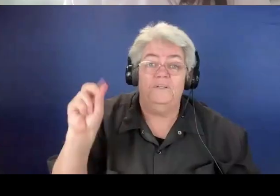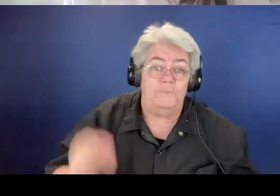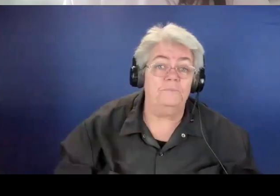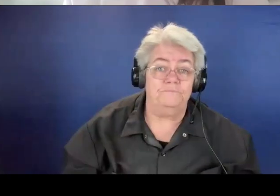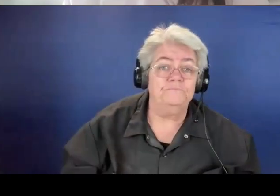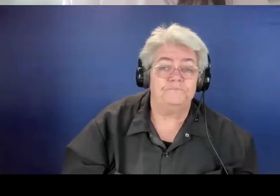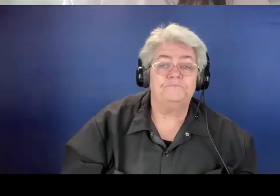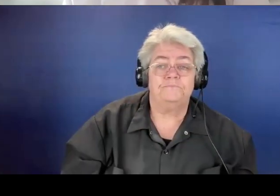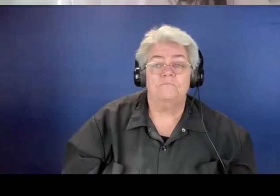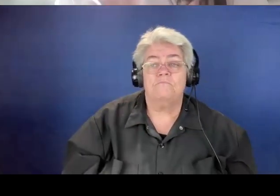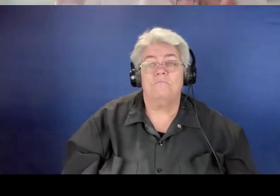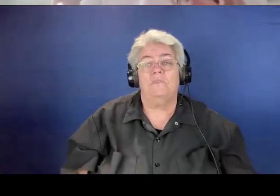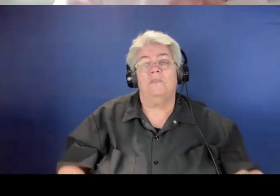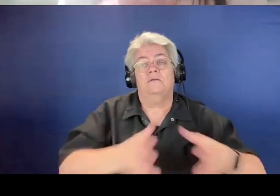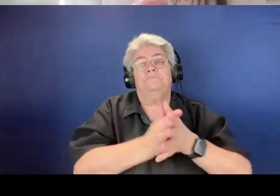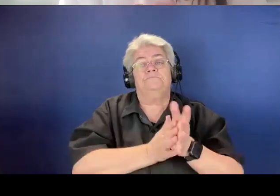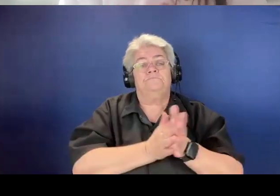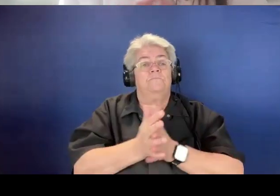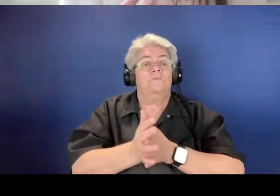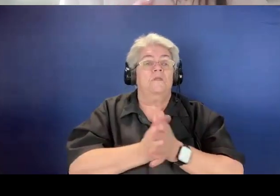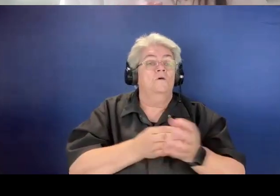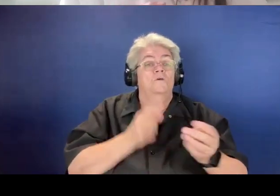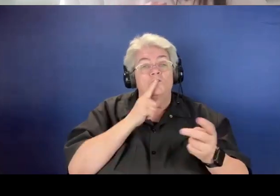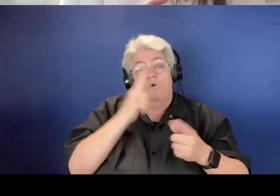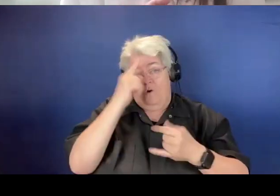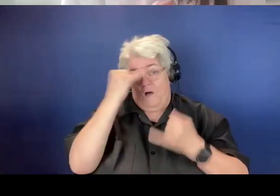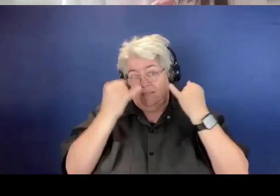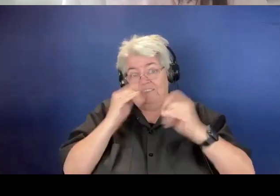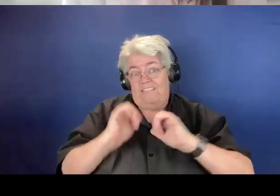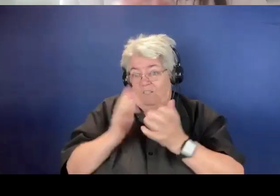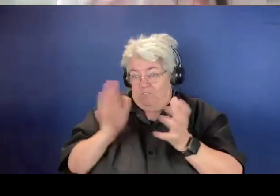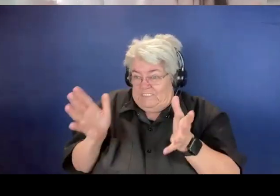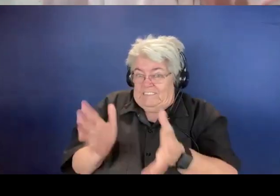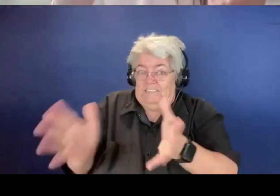So, strategies to motivating caregivers to participate in therapy.